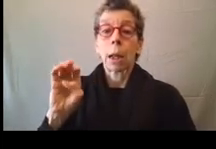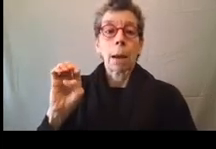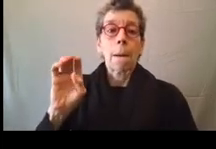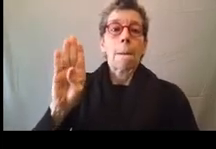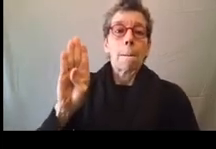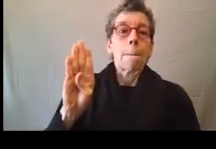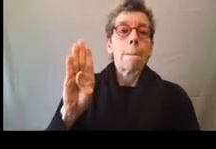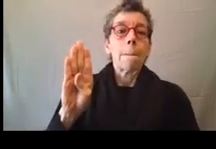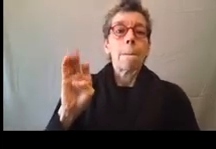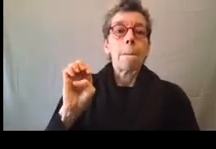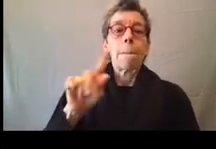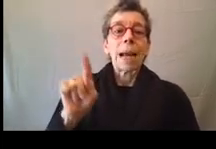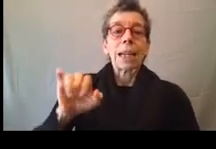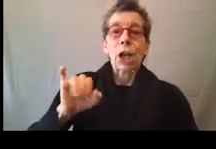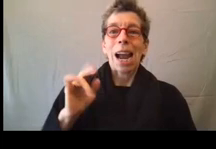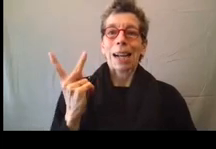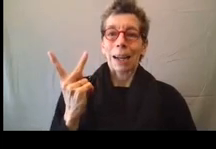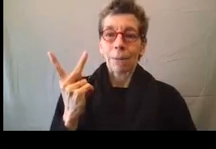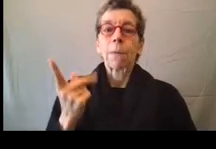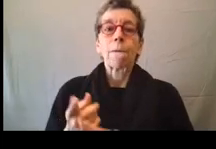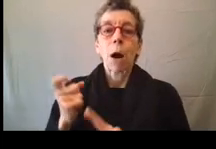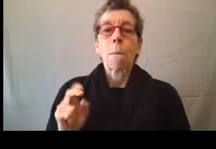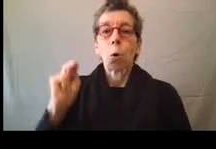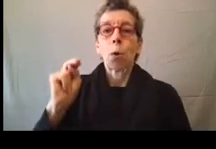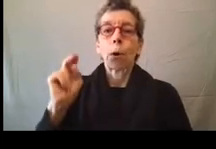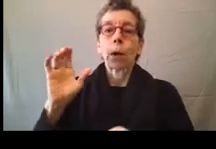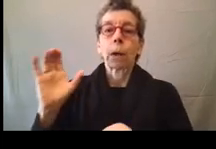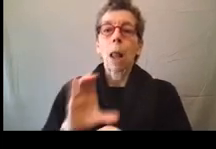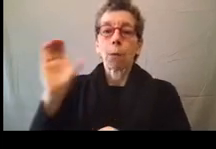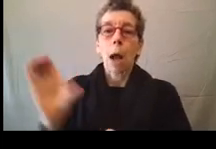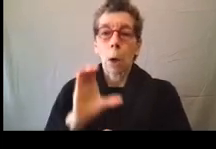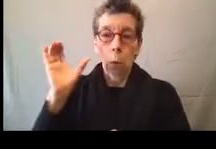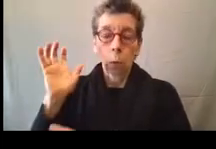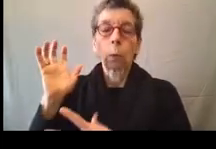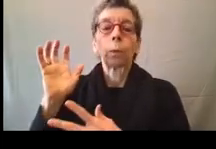at the University of Northern Colorado. I also serve as the principal investigator at